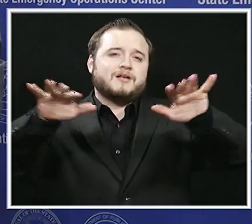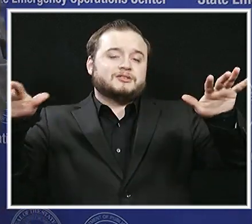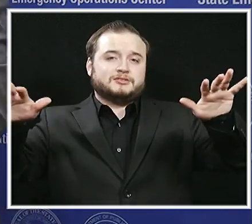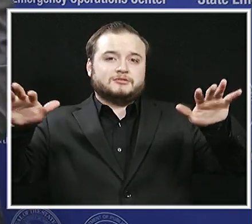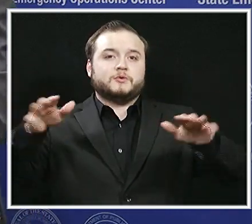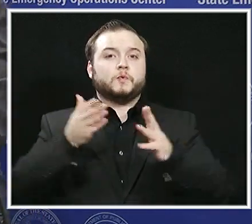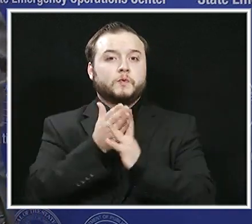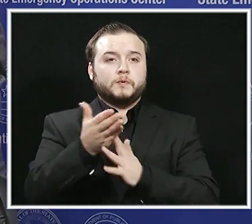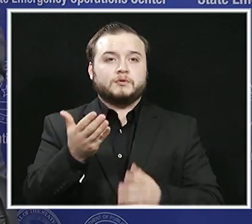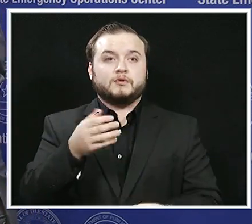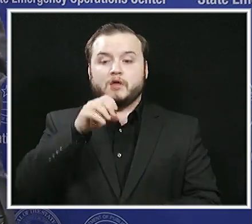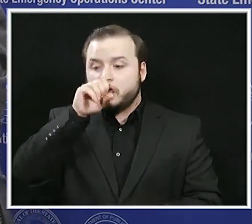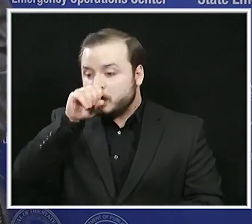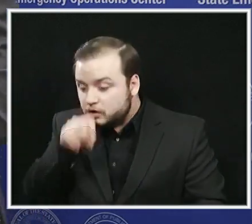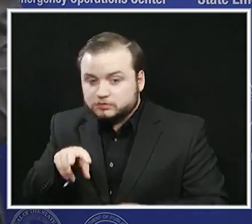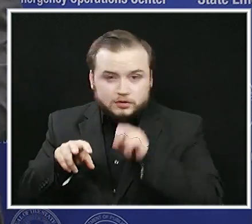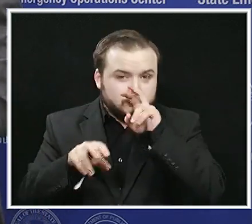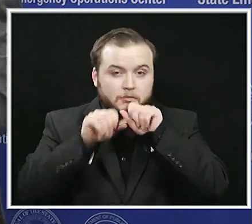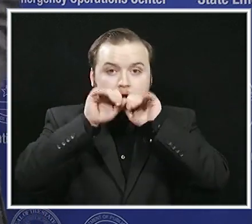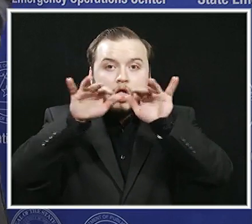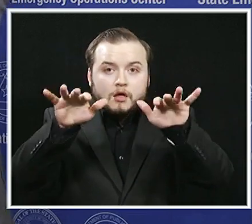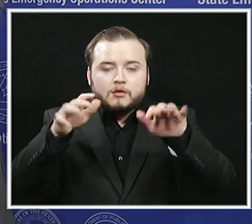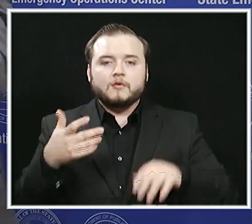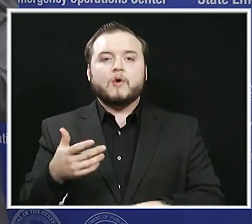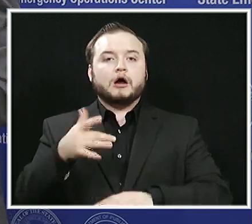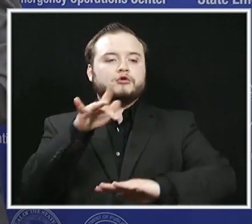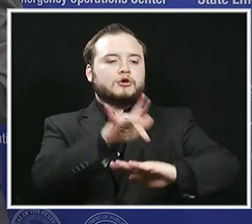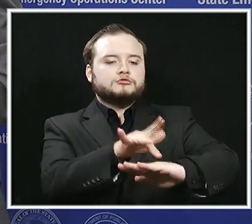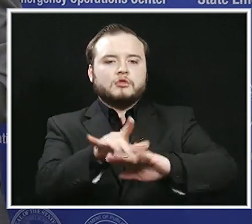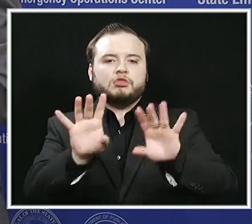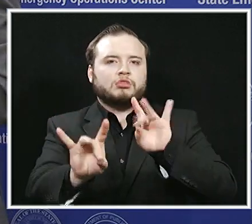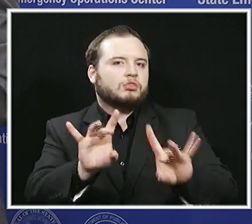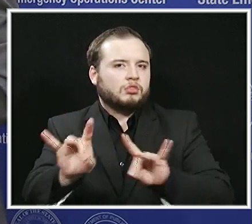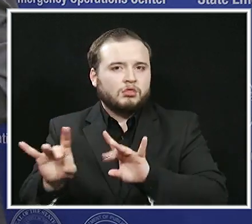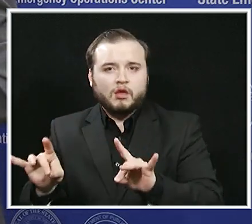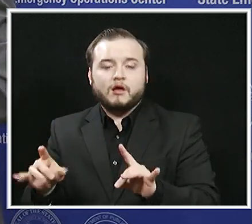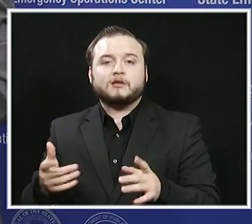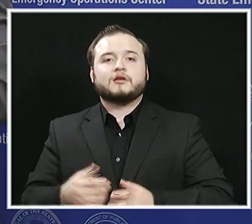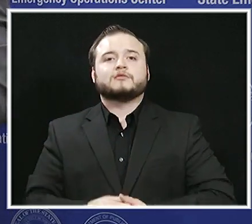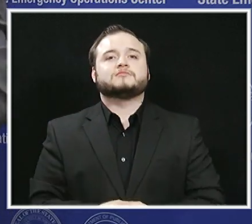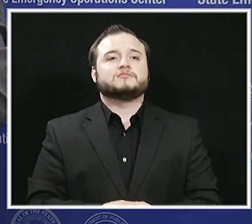will act the way the virus acts by infecting people through droplets, being on surfaces, whatever it might be. The only thing that separates